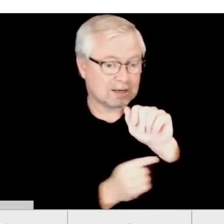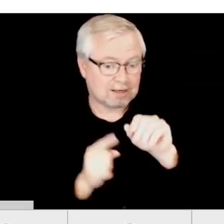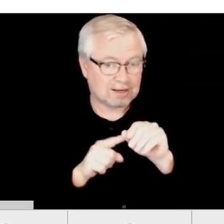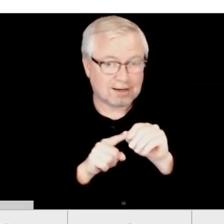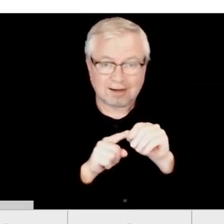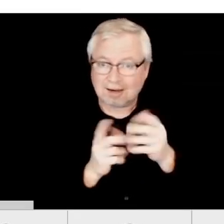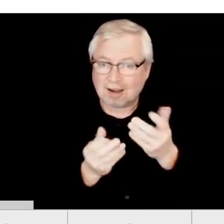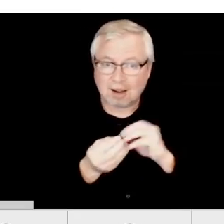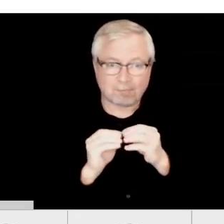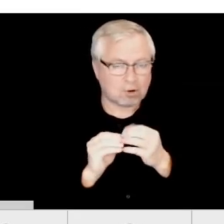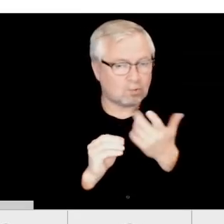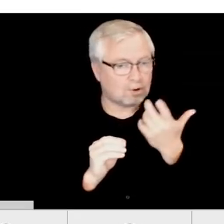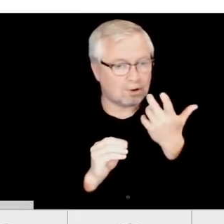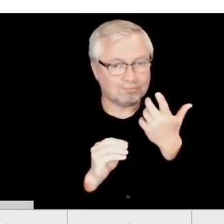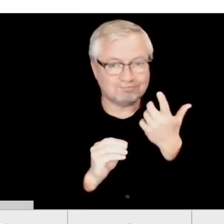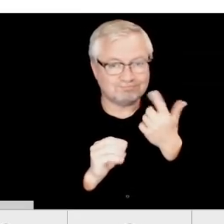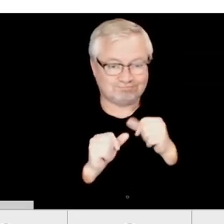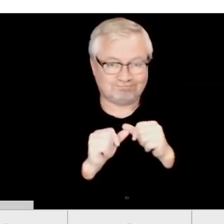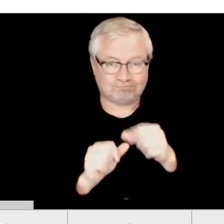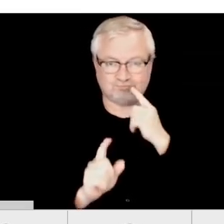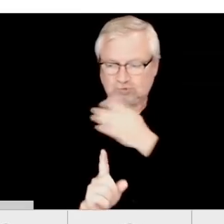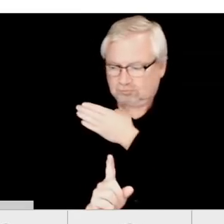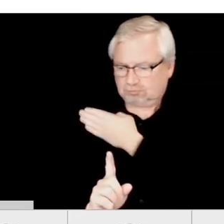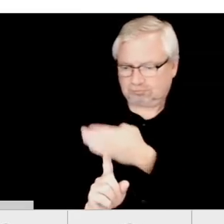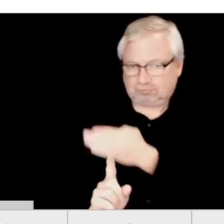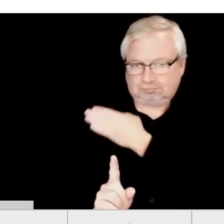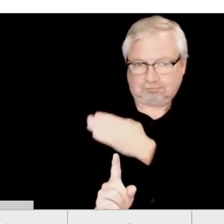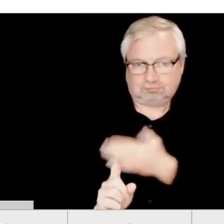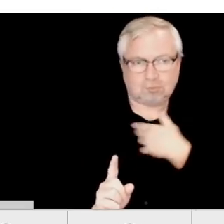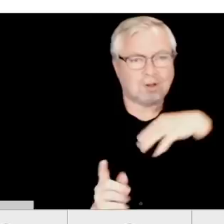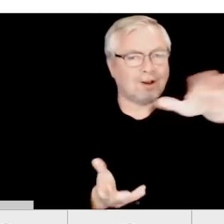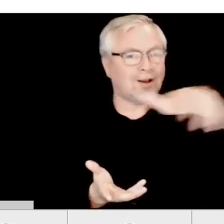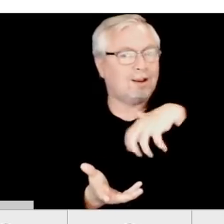practice, and the model is only as good as the evidence that we feed into it.